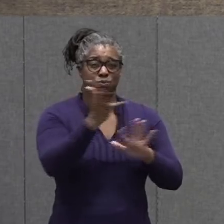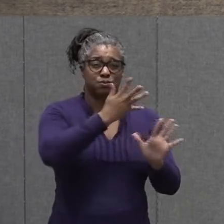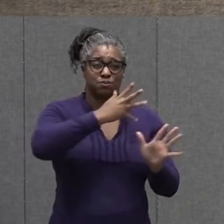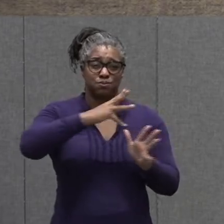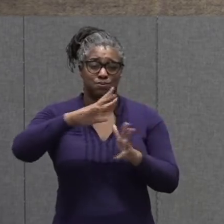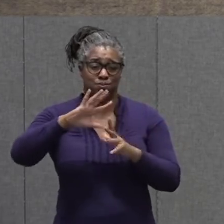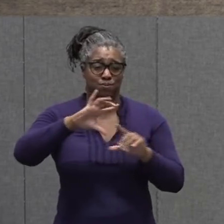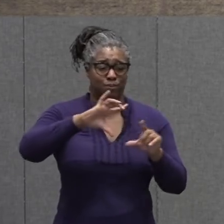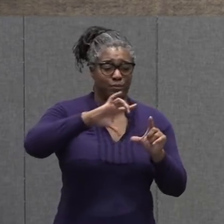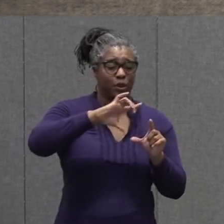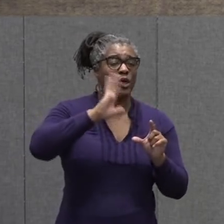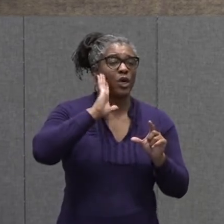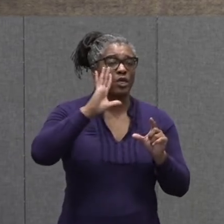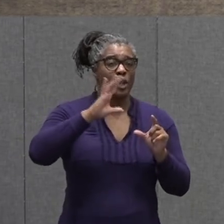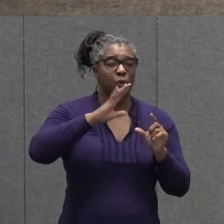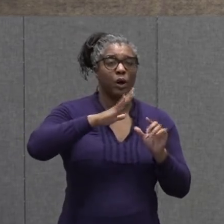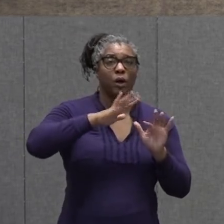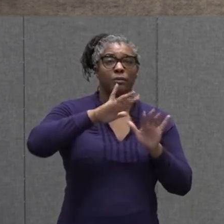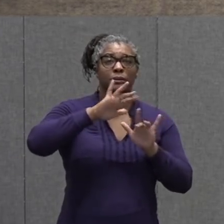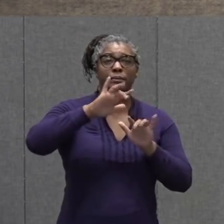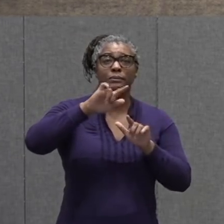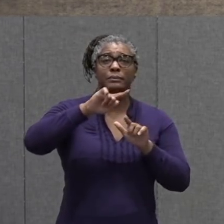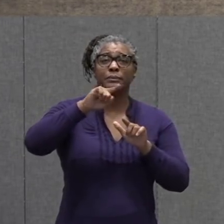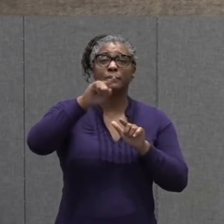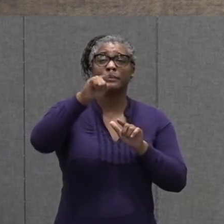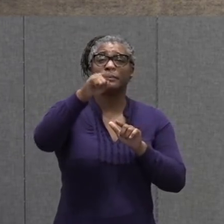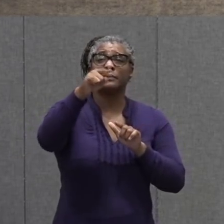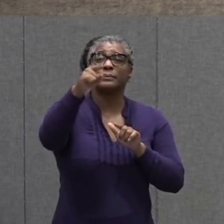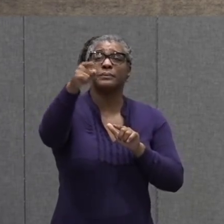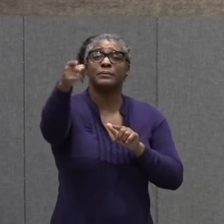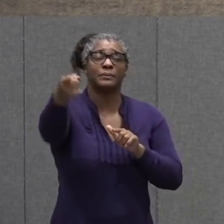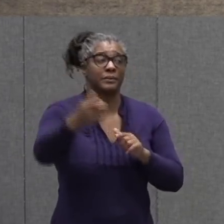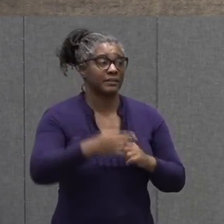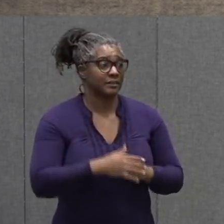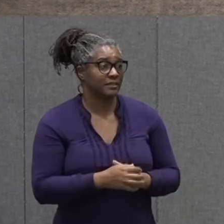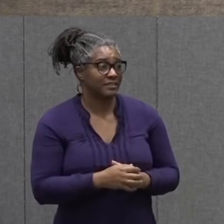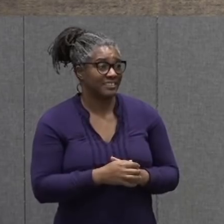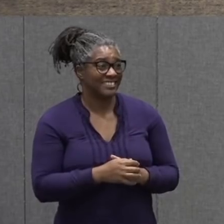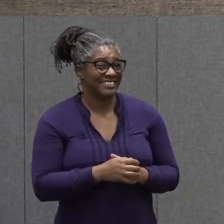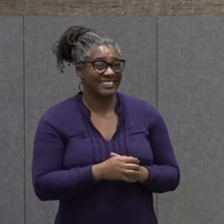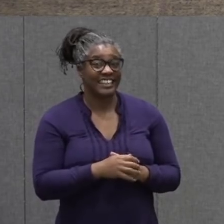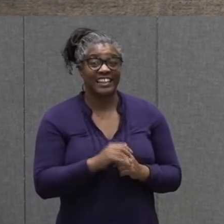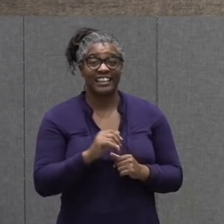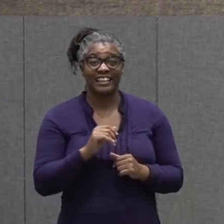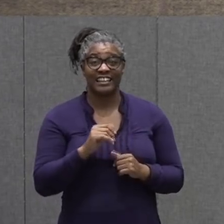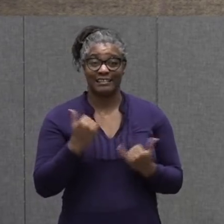So if go out around your neighborhood and you see seeds there, right now it's the spring time